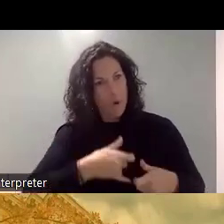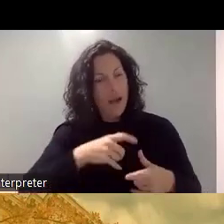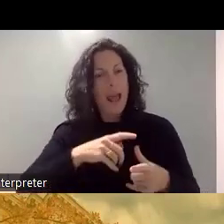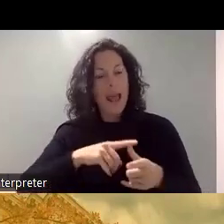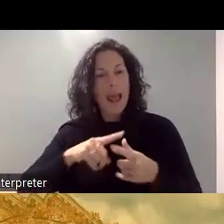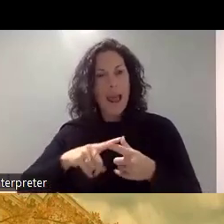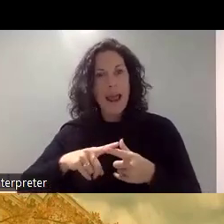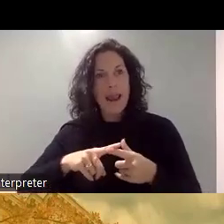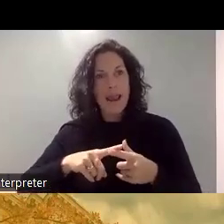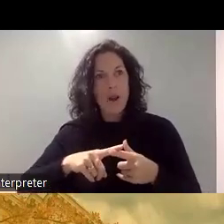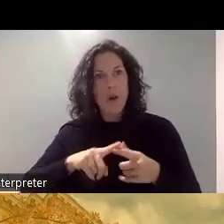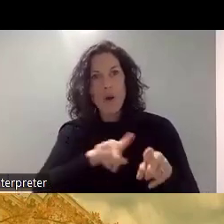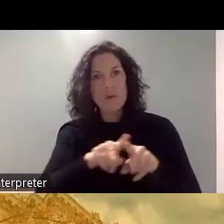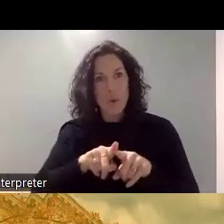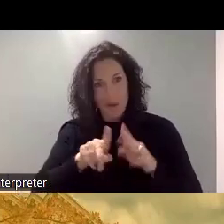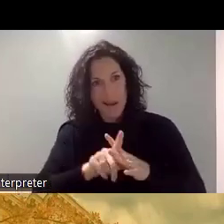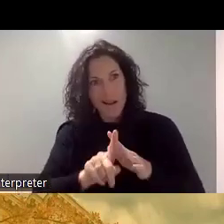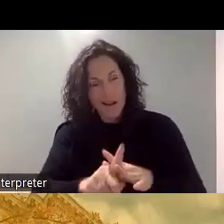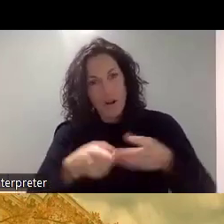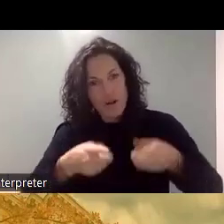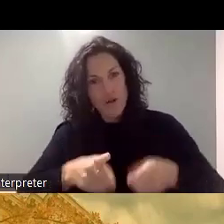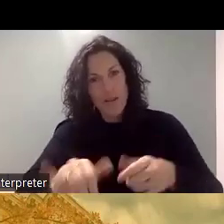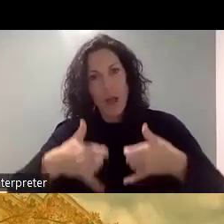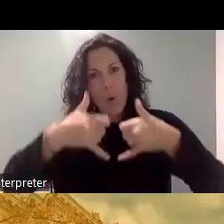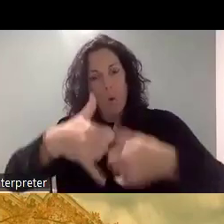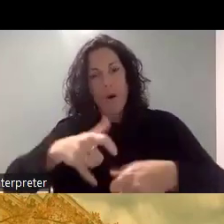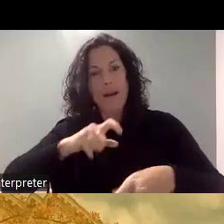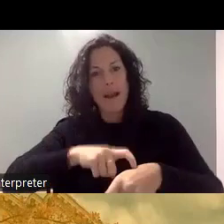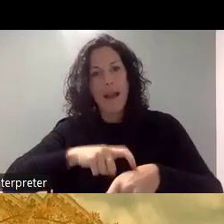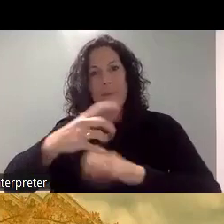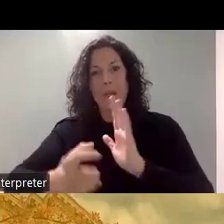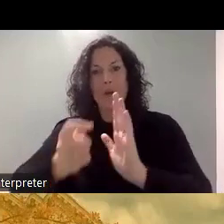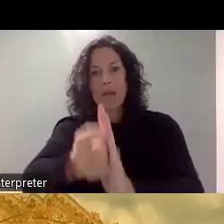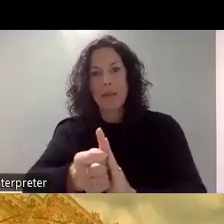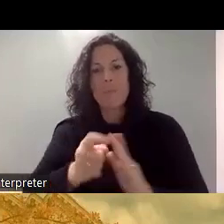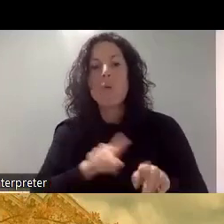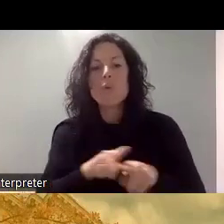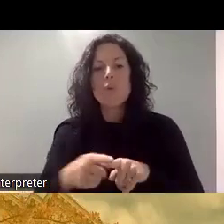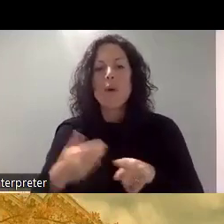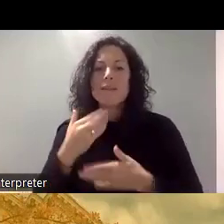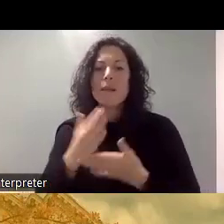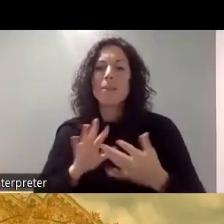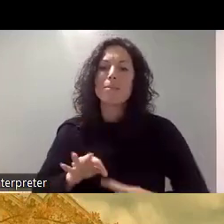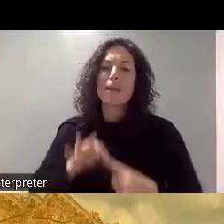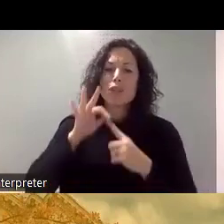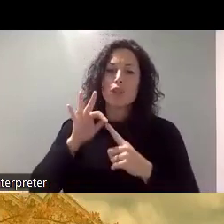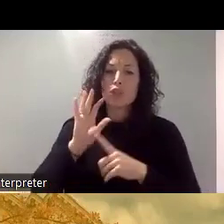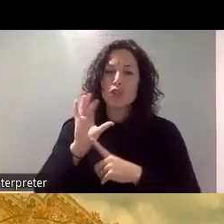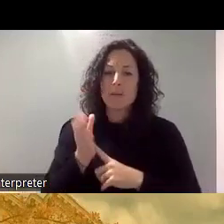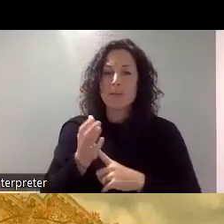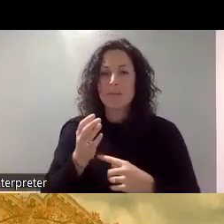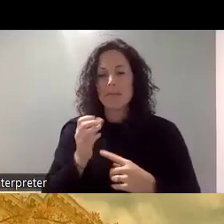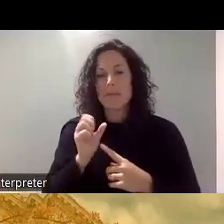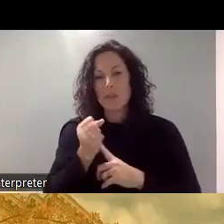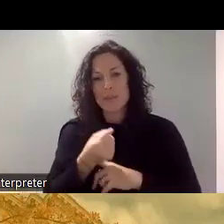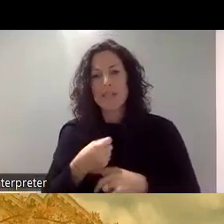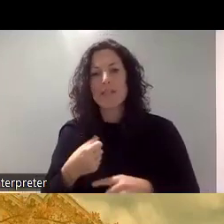throughout the life of the award. And then we have a series of special circumstances that we want to talk with you about.